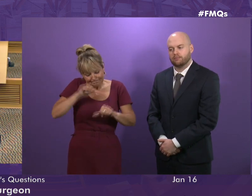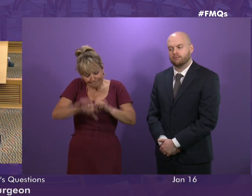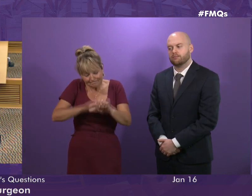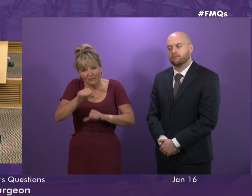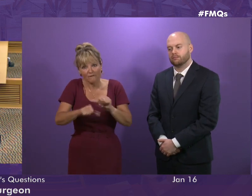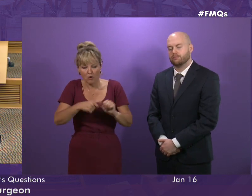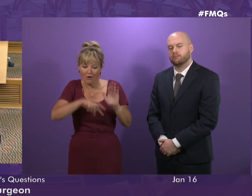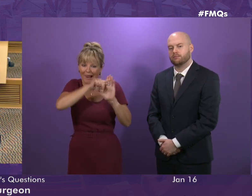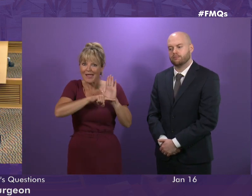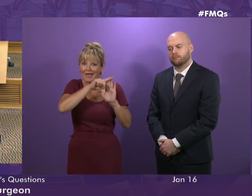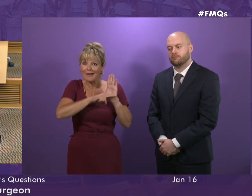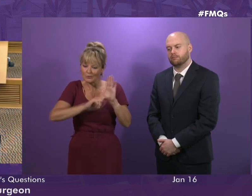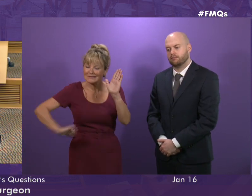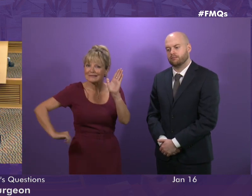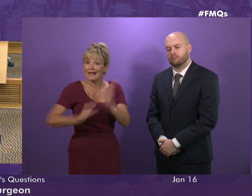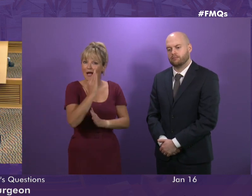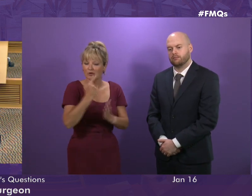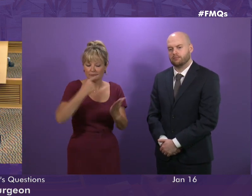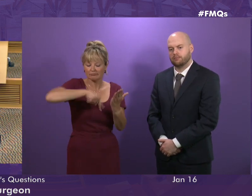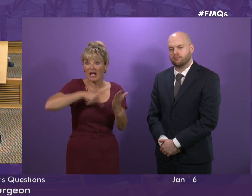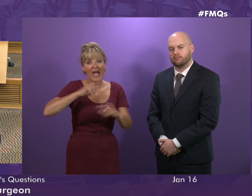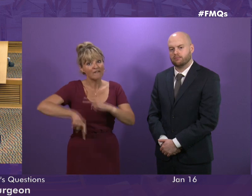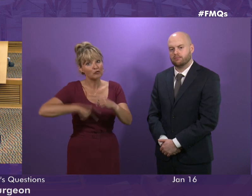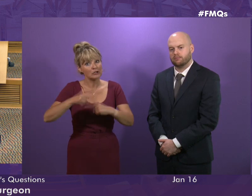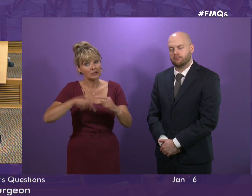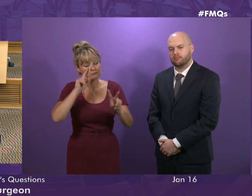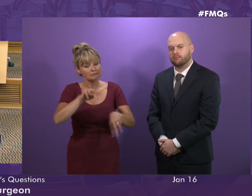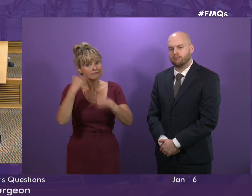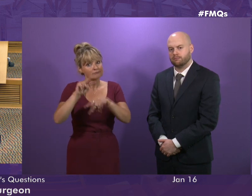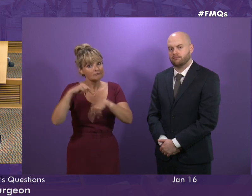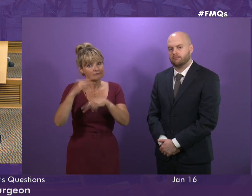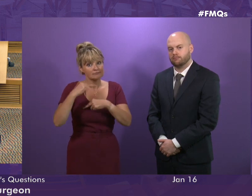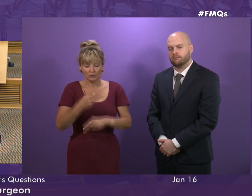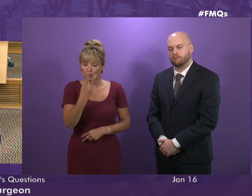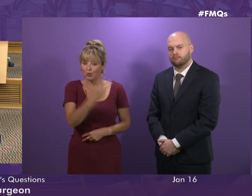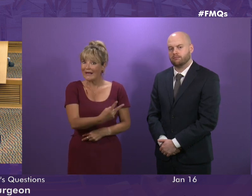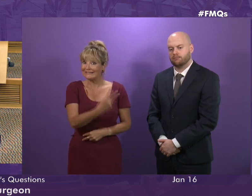orders, which are refreshed annually. The 2020 conservation assessment takes account